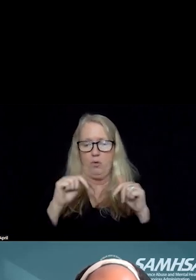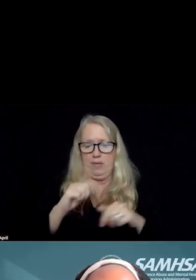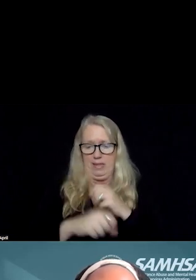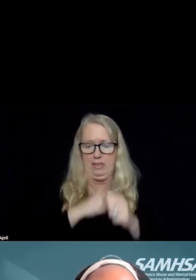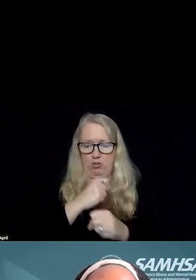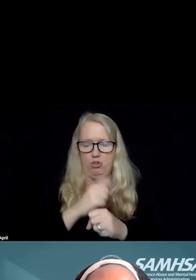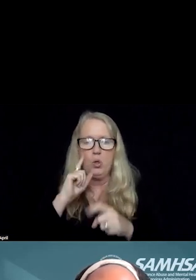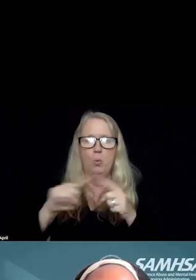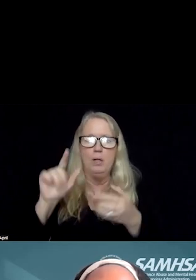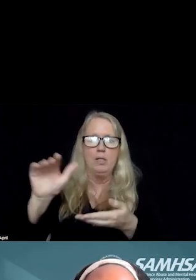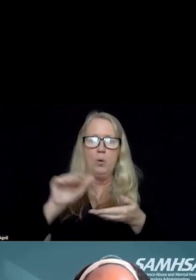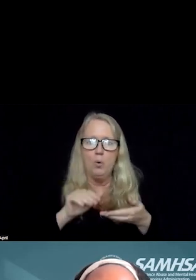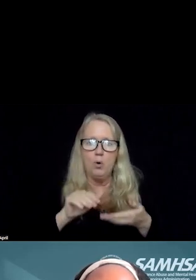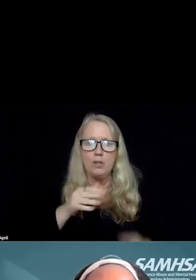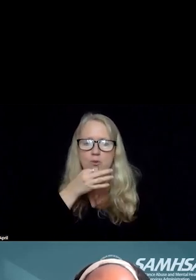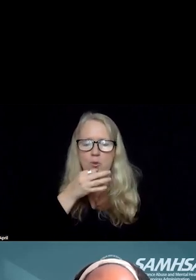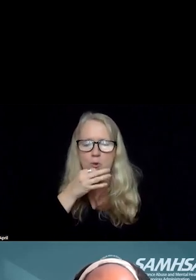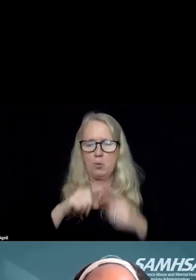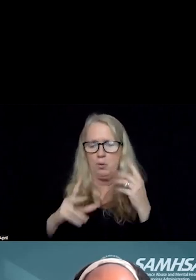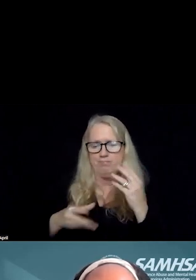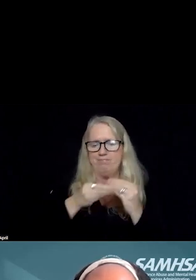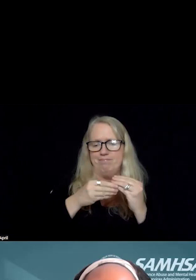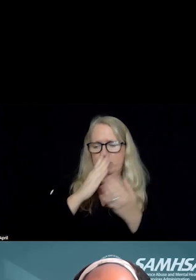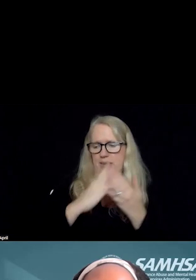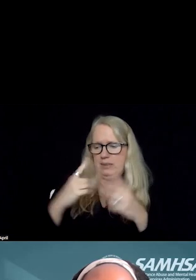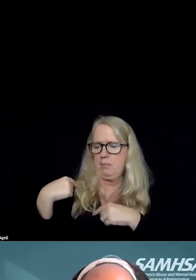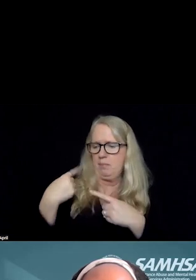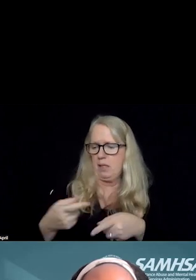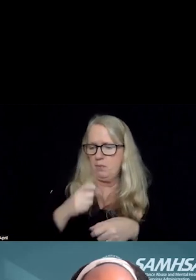WE ARE PIGGY BACKING OFF OF THE WORK THAT IS DONE WITH THE POLICY ACADEMIES